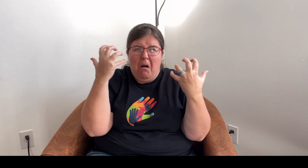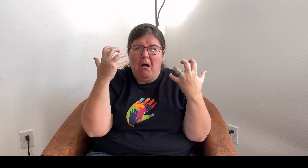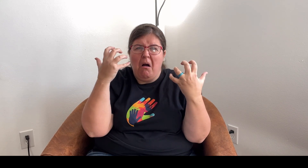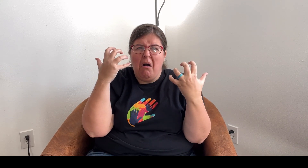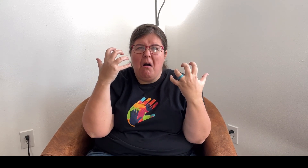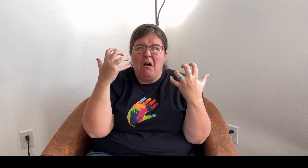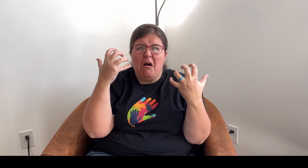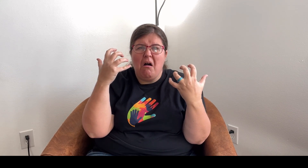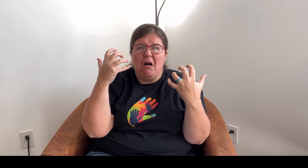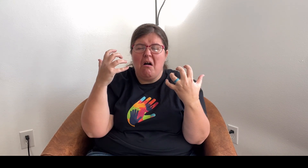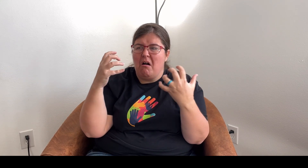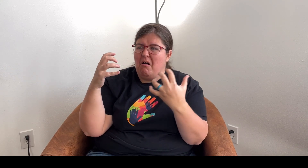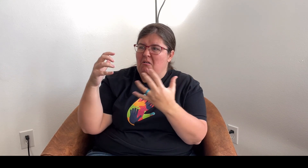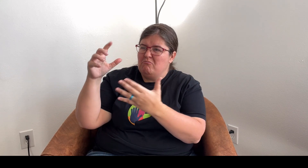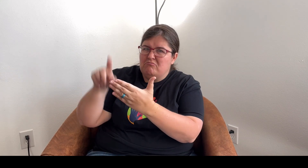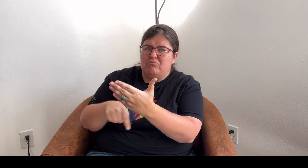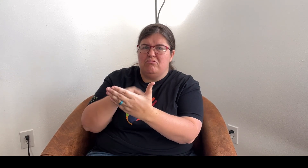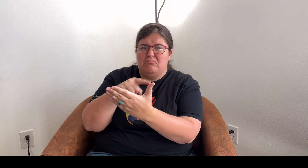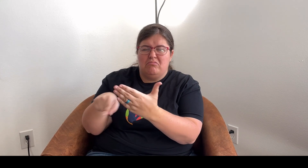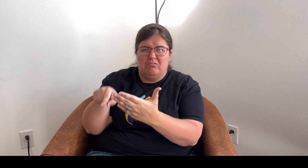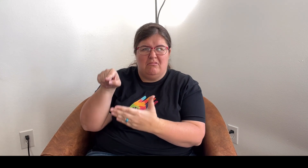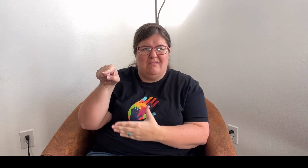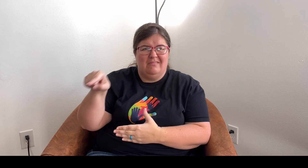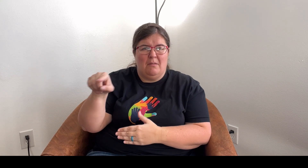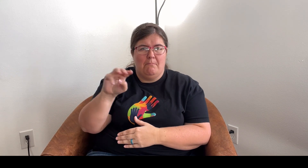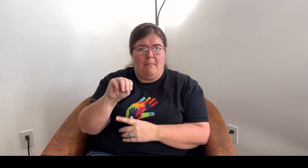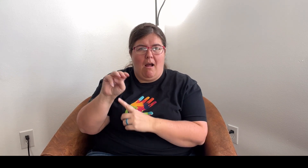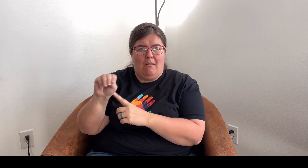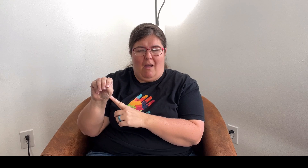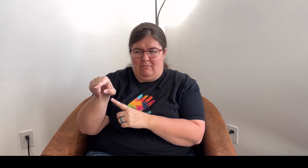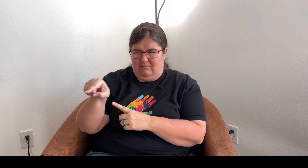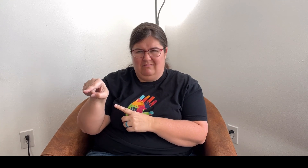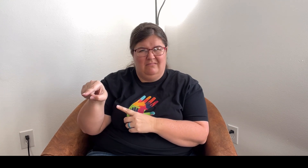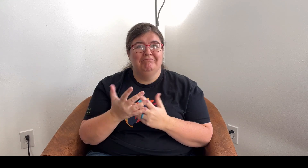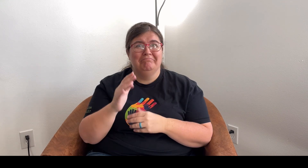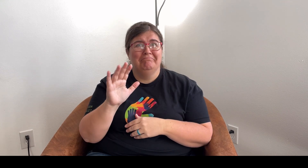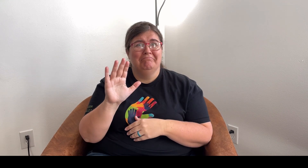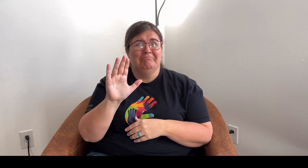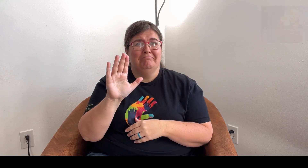But that instant response of anger and criticism again Marlee Matlin, well,